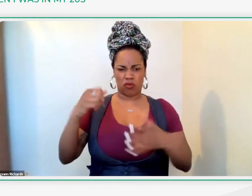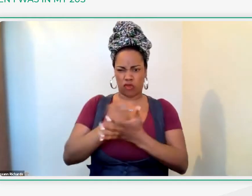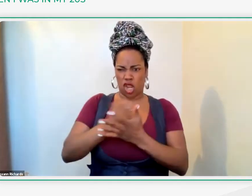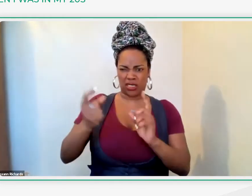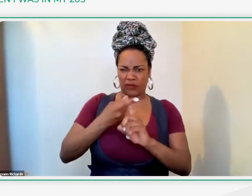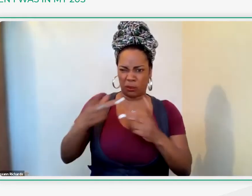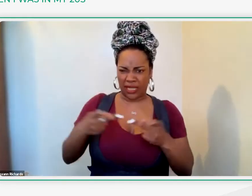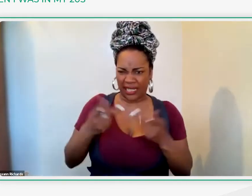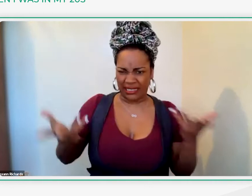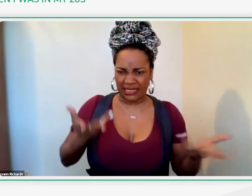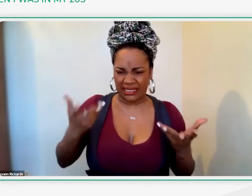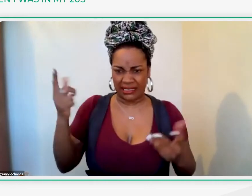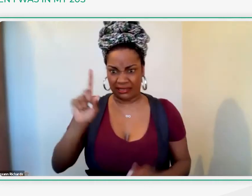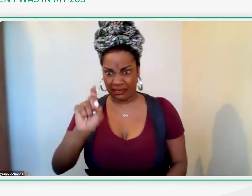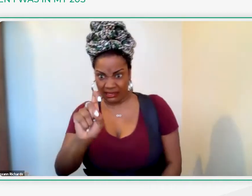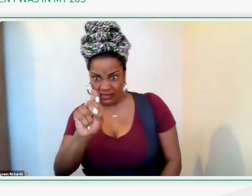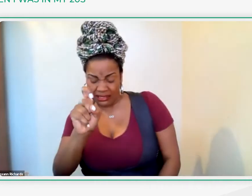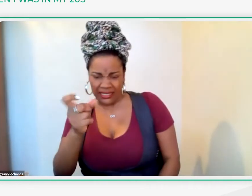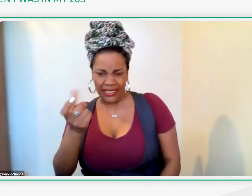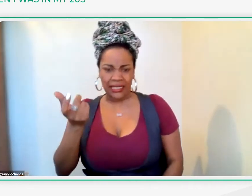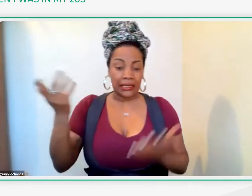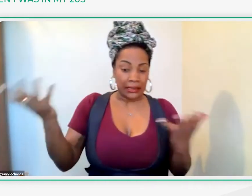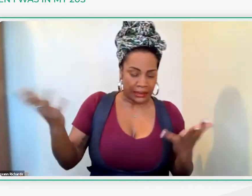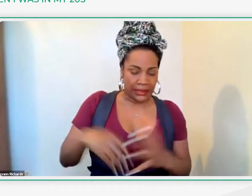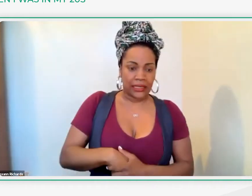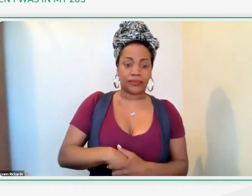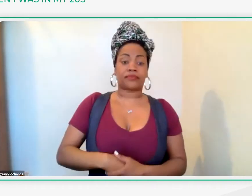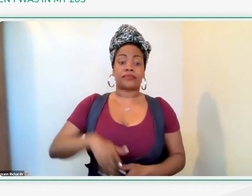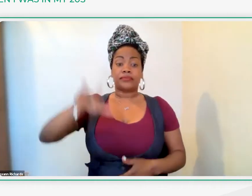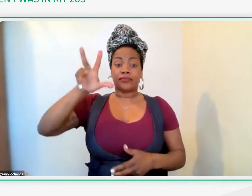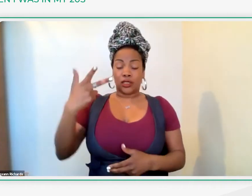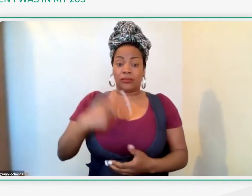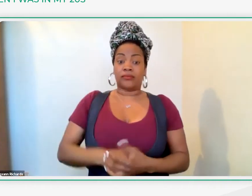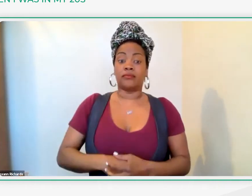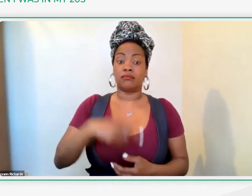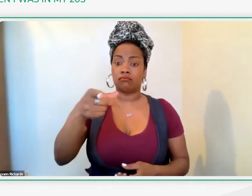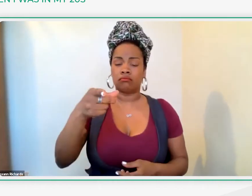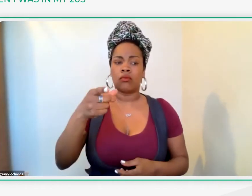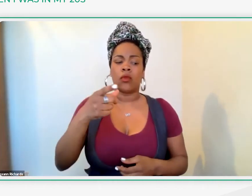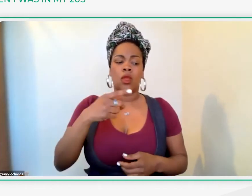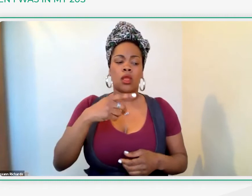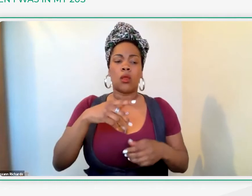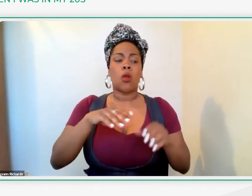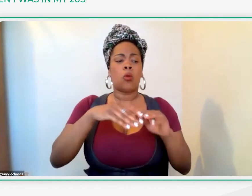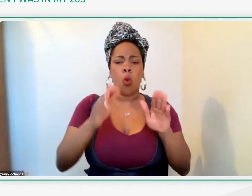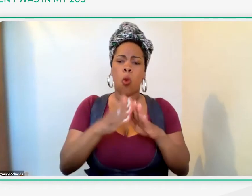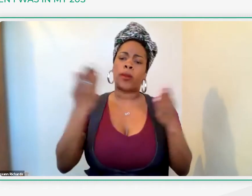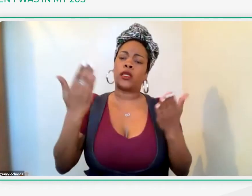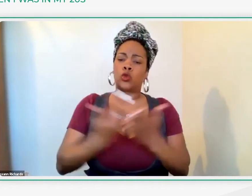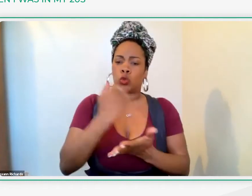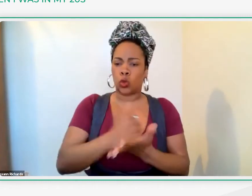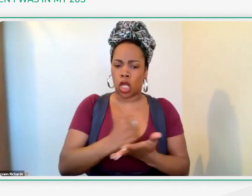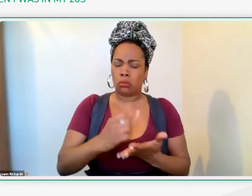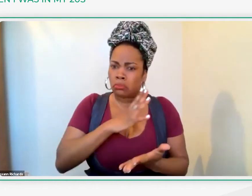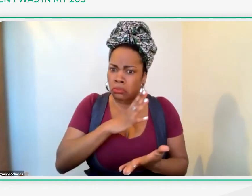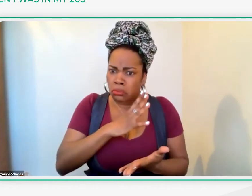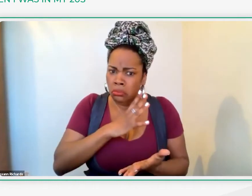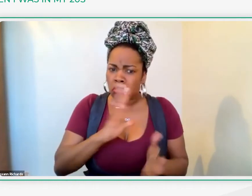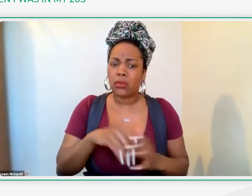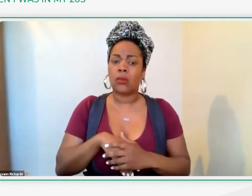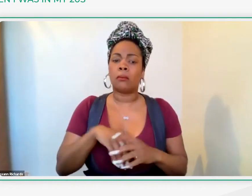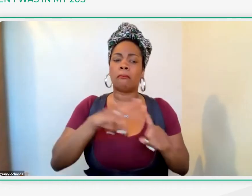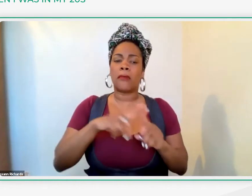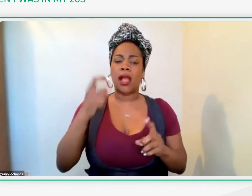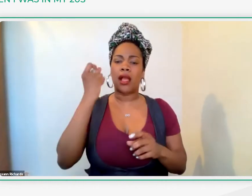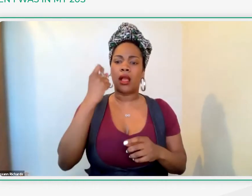afford, then why do you have credit cards in the first place?